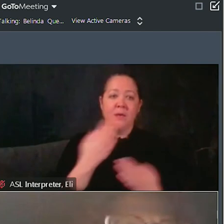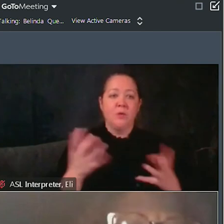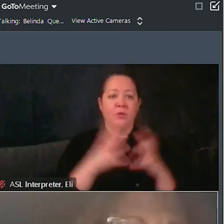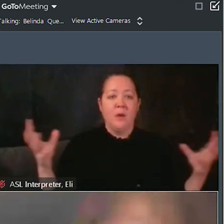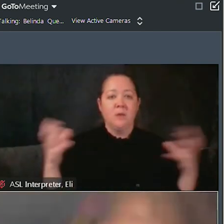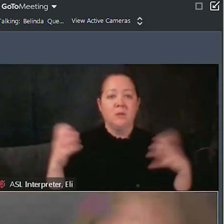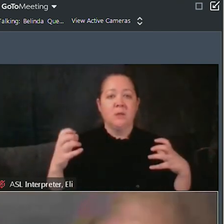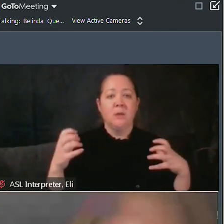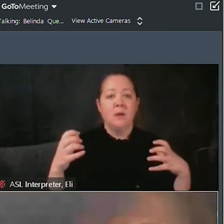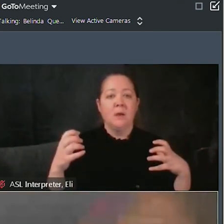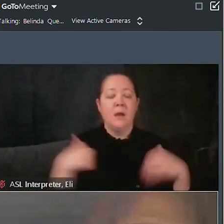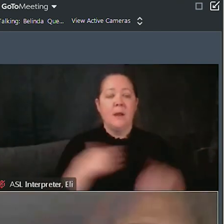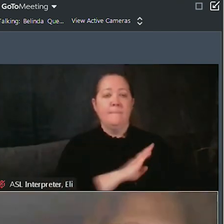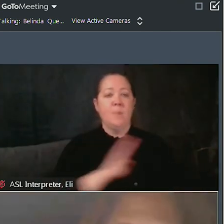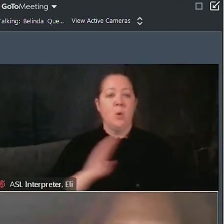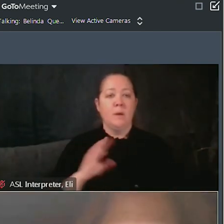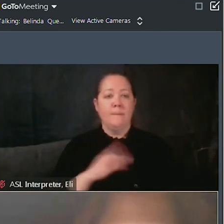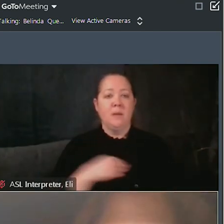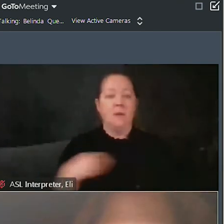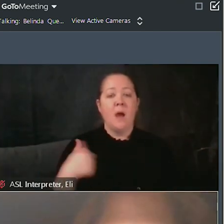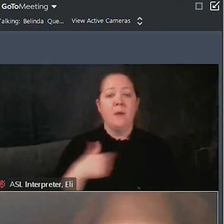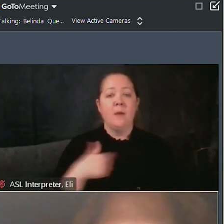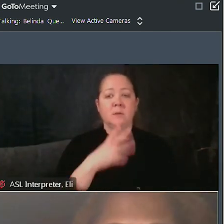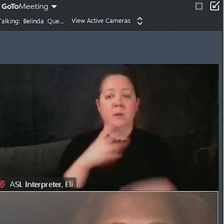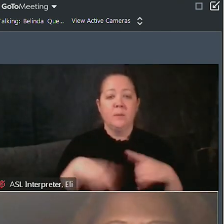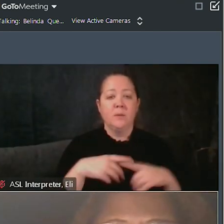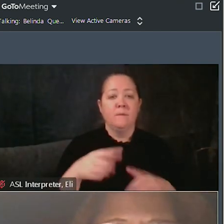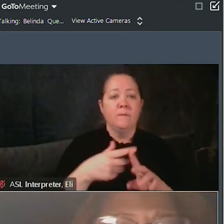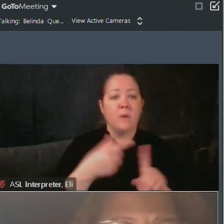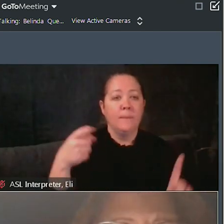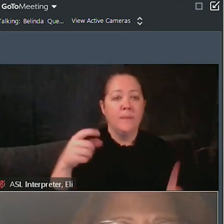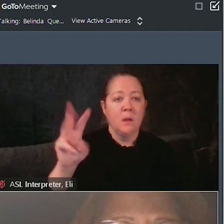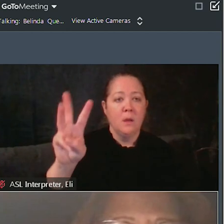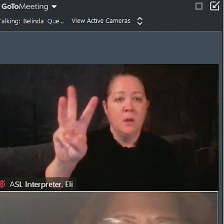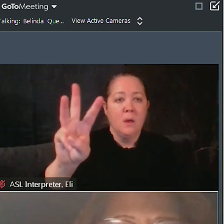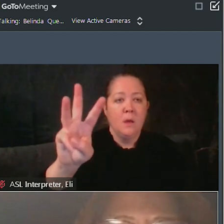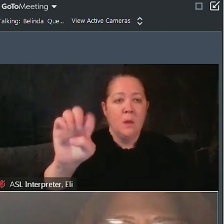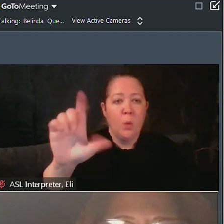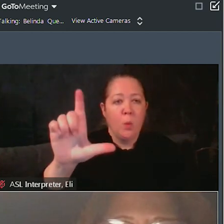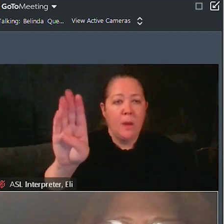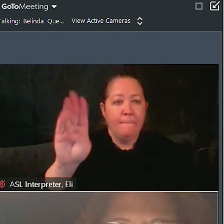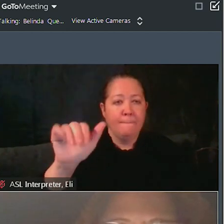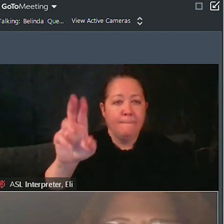so let me speak on behalf of the weld brand community and as I'm extra role as the elected official representing the school board.